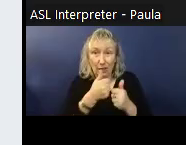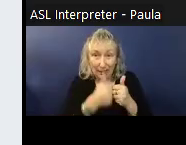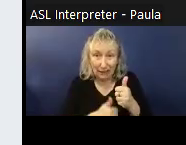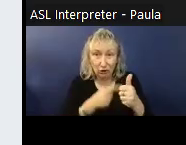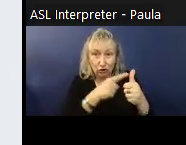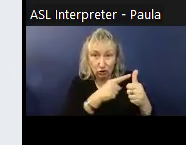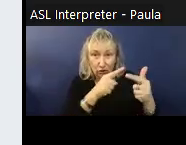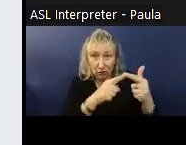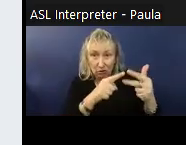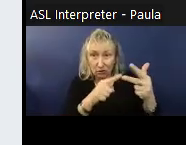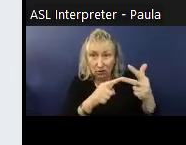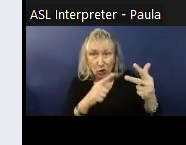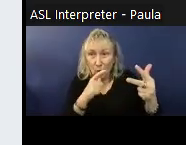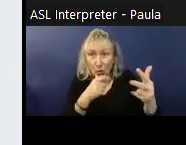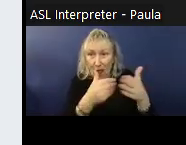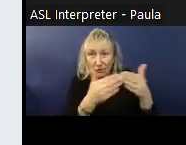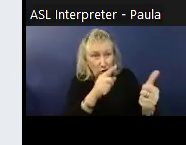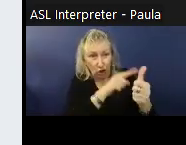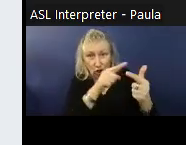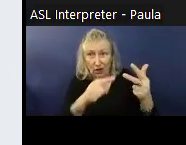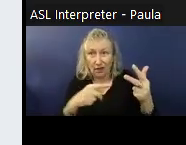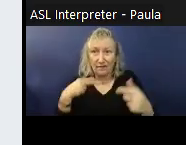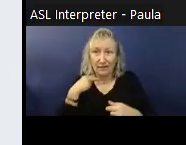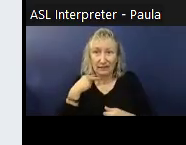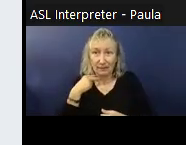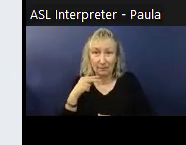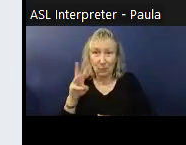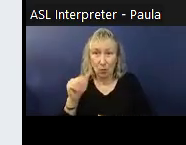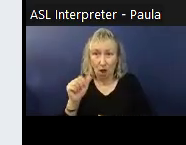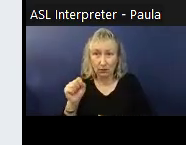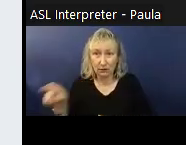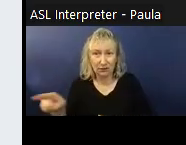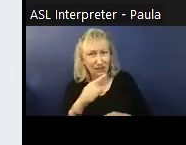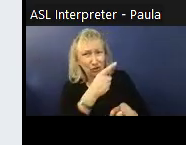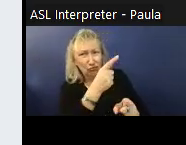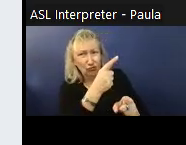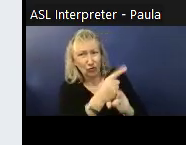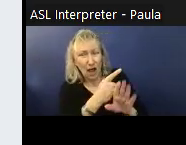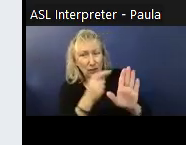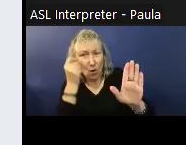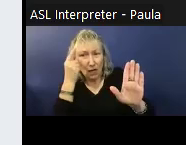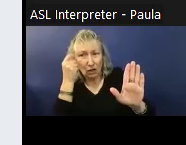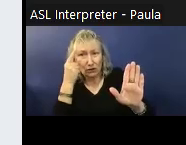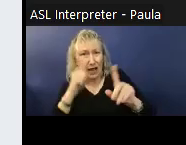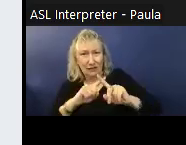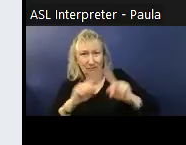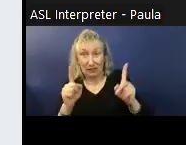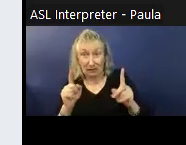I'm not sure that that's the current practice of having a a separate and maybe